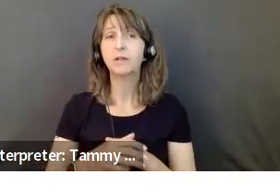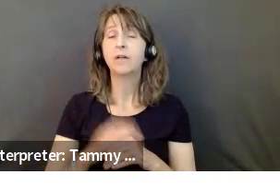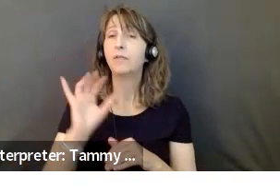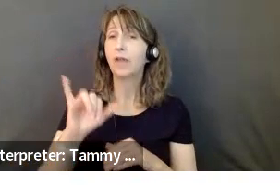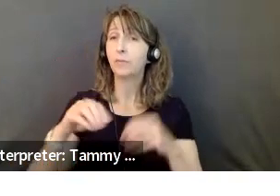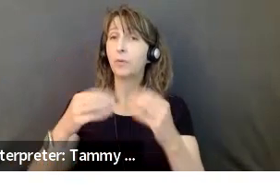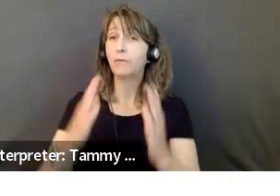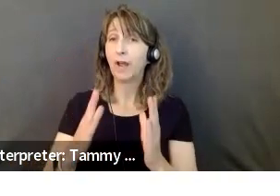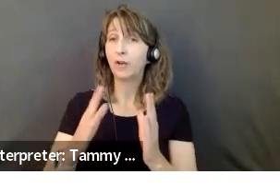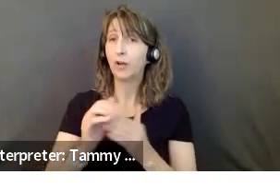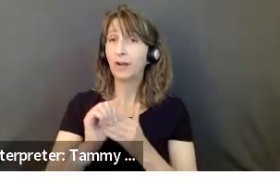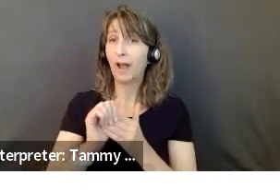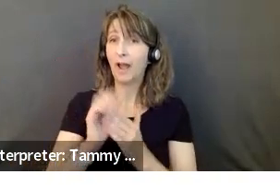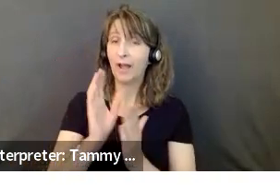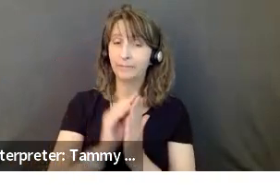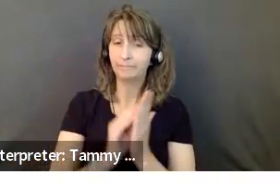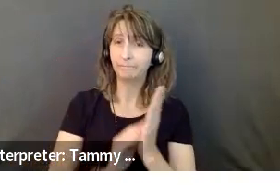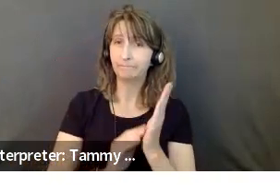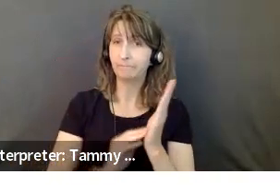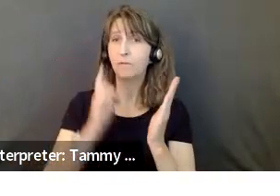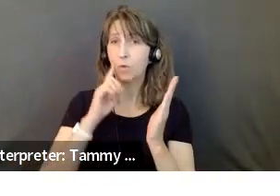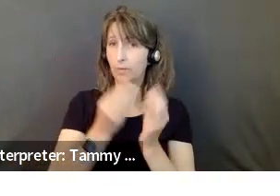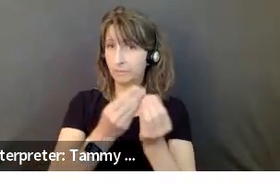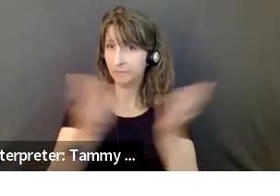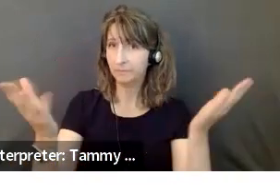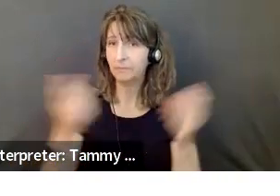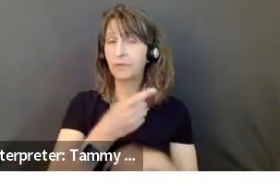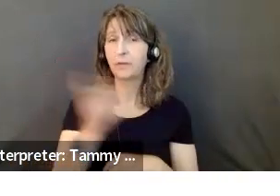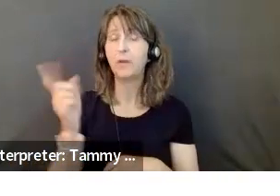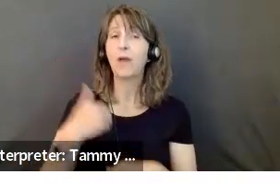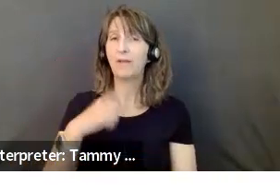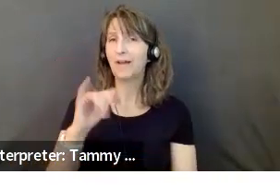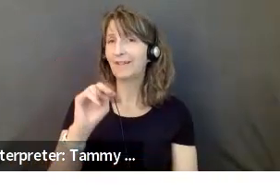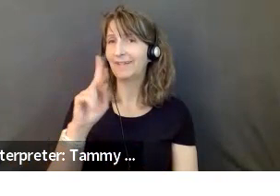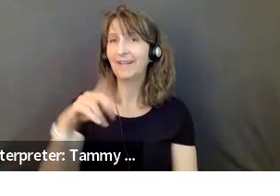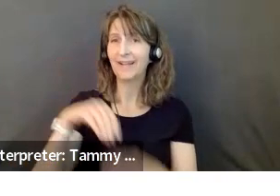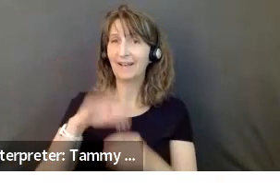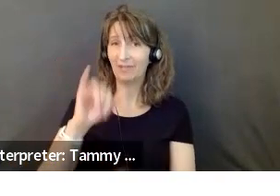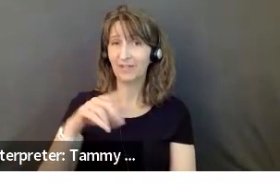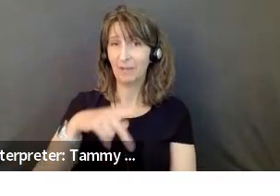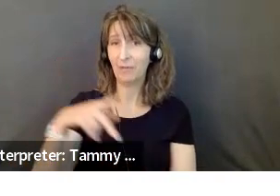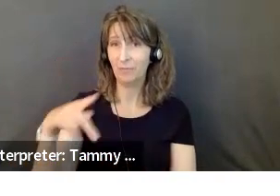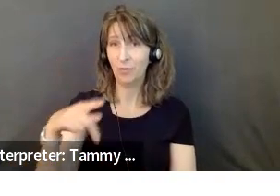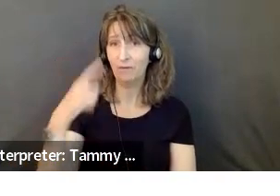There is a link in this PowerPoint, to that guide. Then we moved into the HCR.